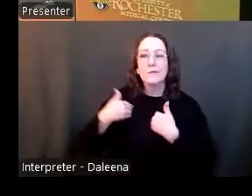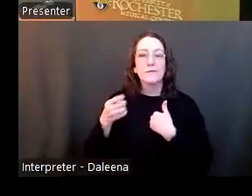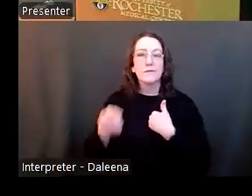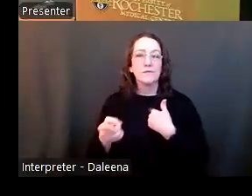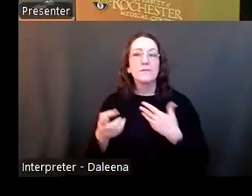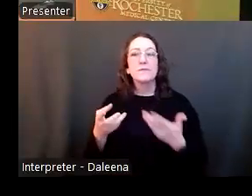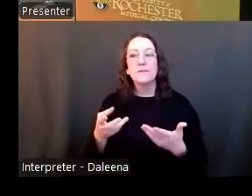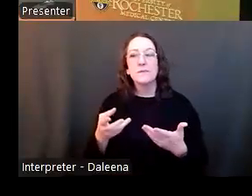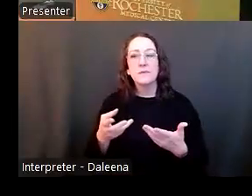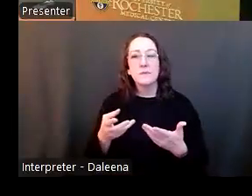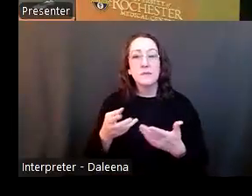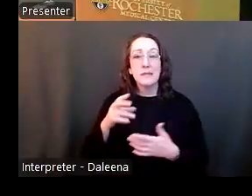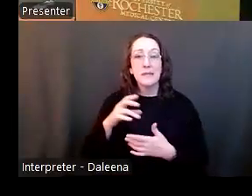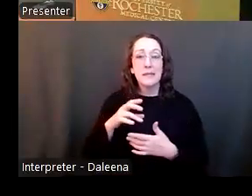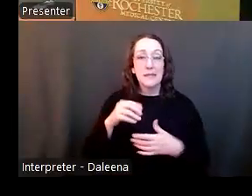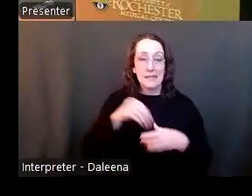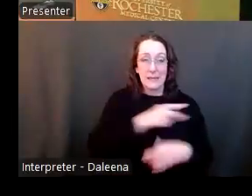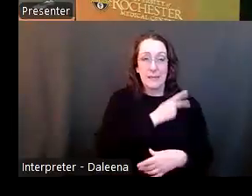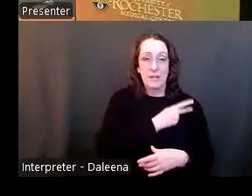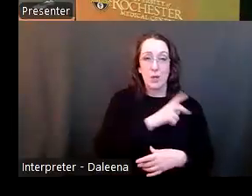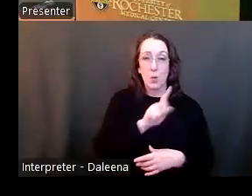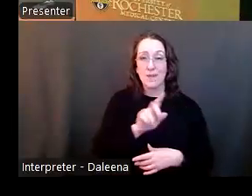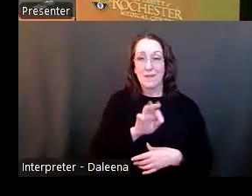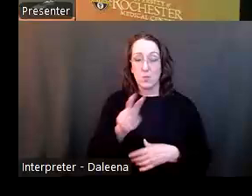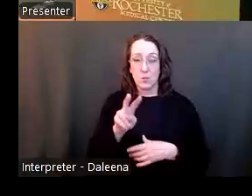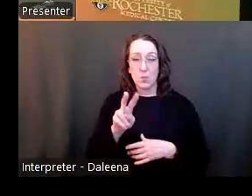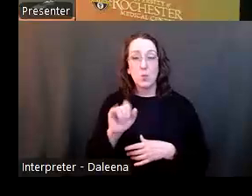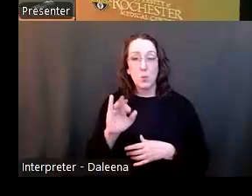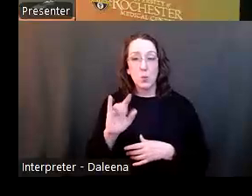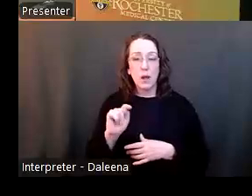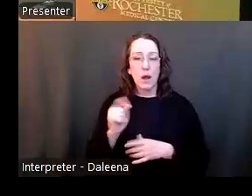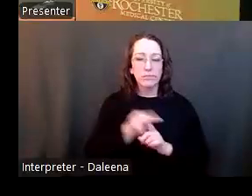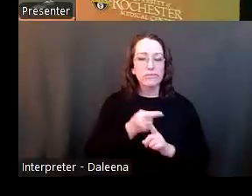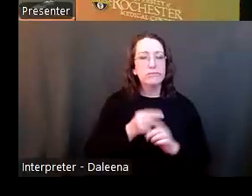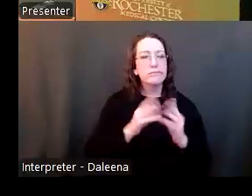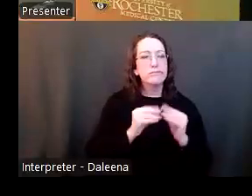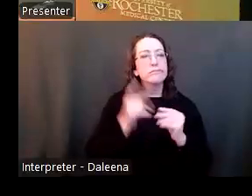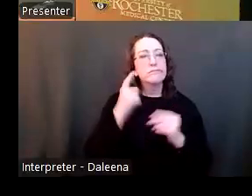on the inpatient 192 unit we have monthly meetings that are at 6:15 in the am and I you'd be amazed